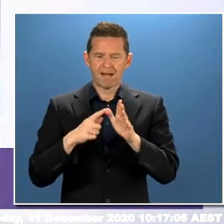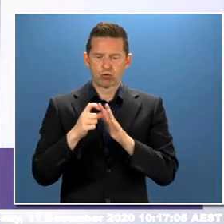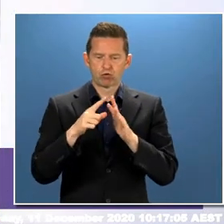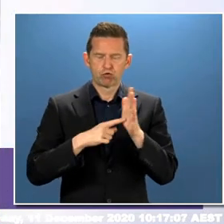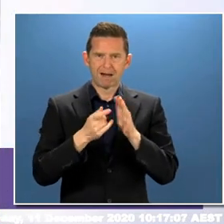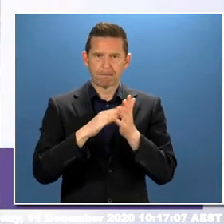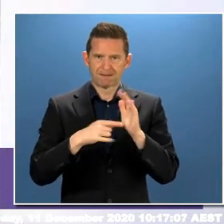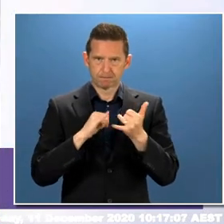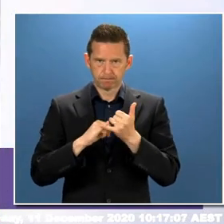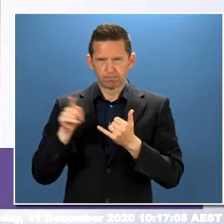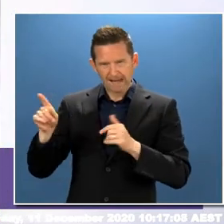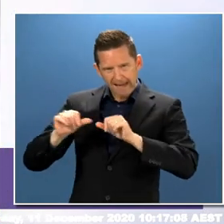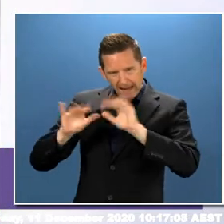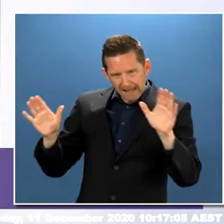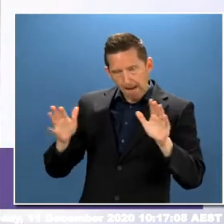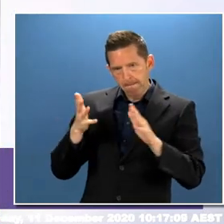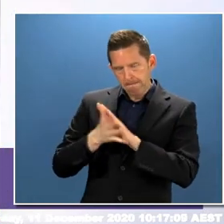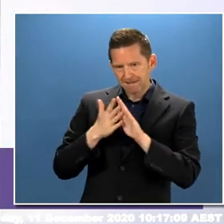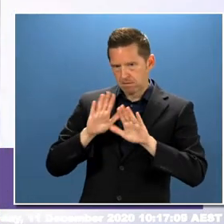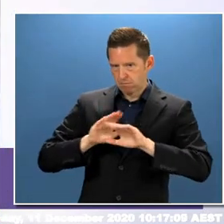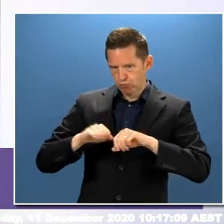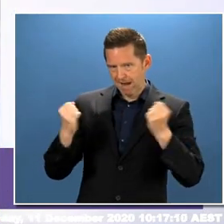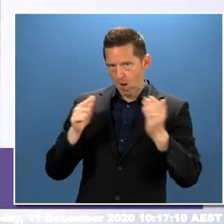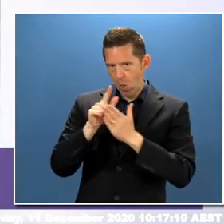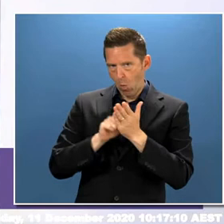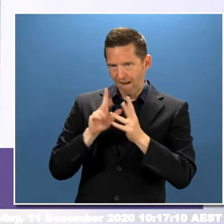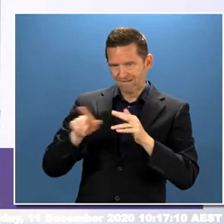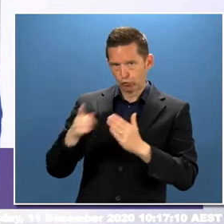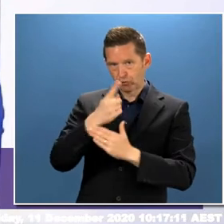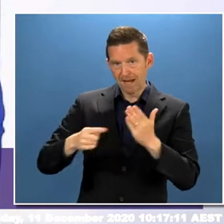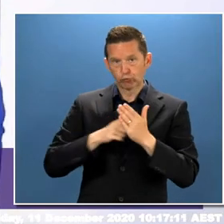unlawful to discriminate in employment in the recruitment phase, and while